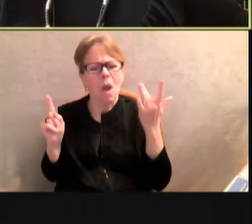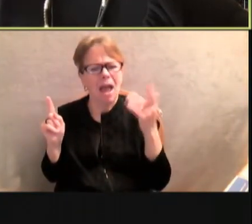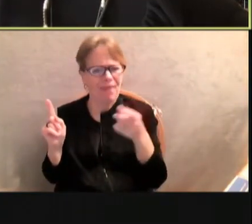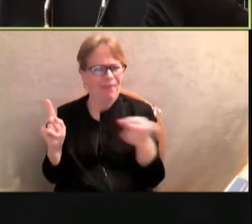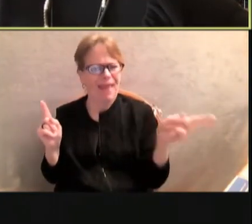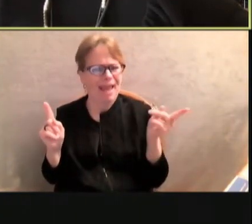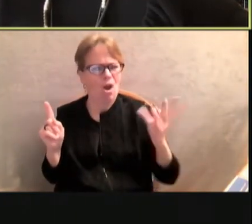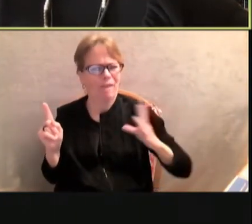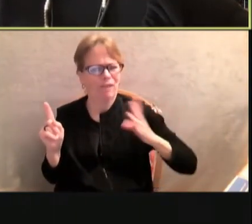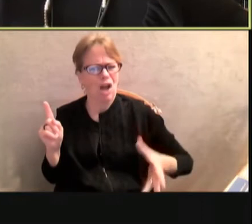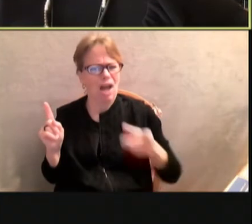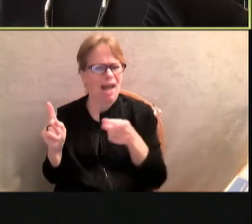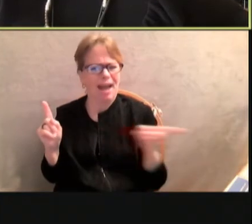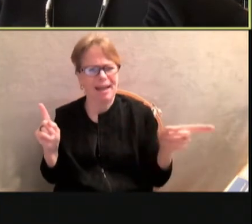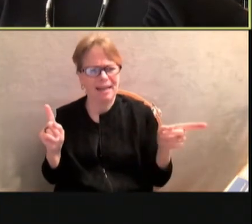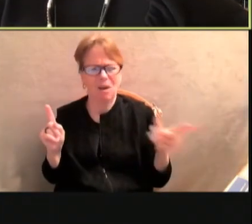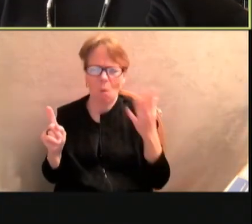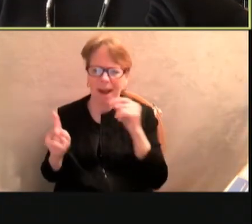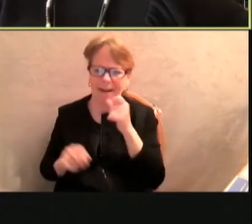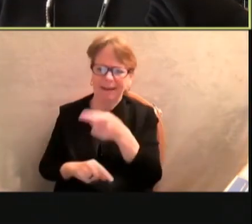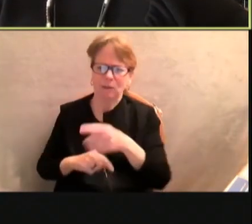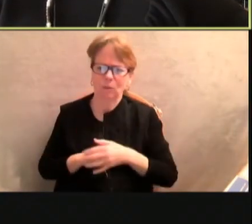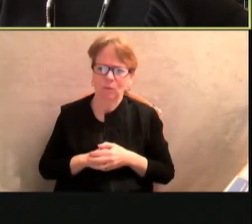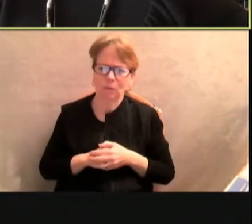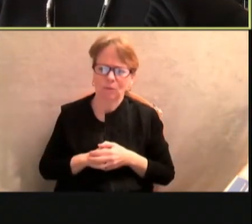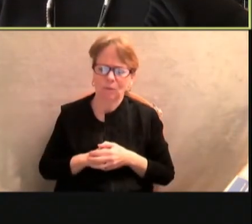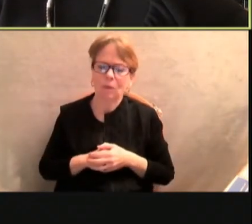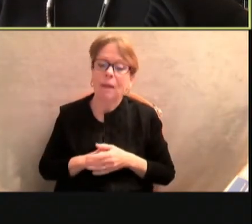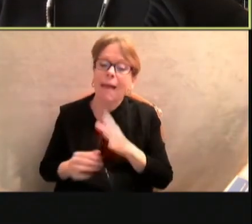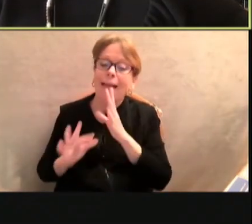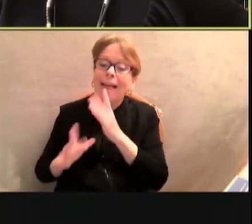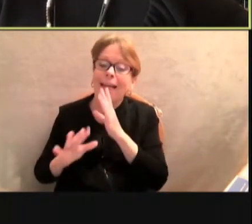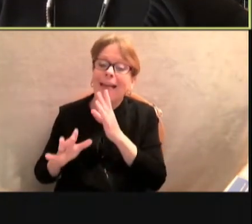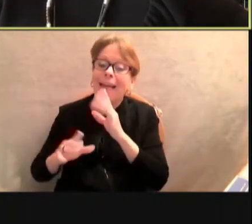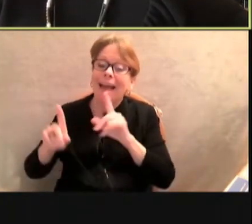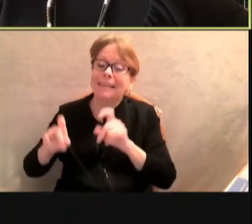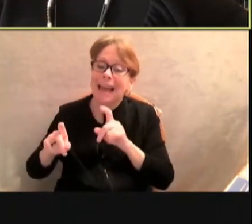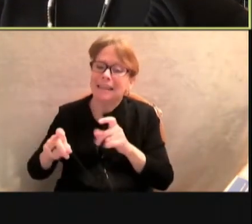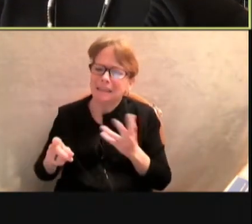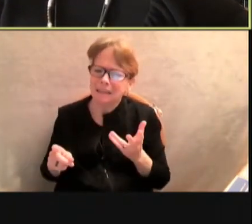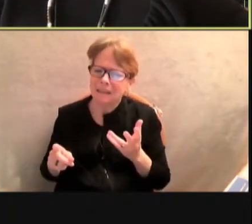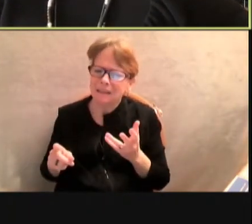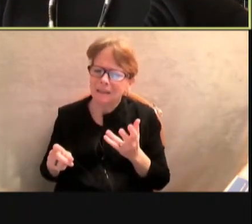for the practical examinations. This is another reason why it's important for the supporting